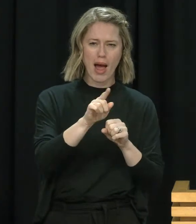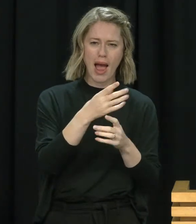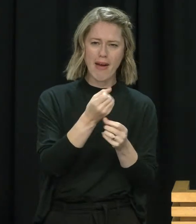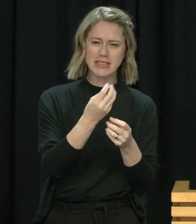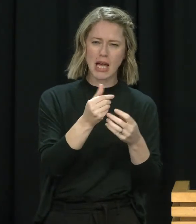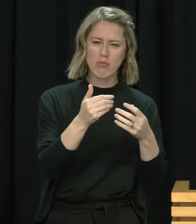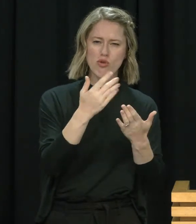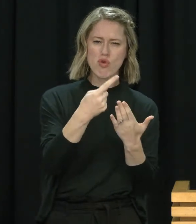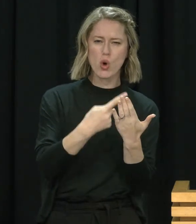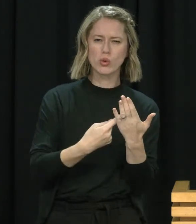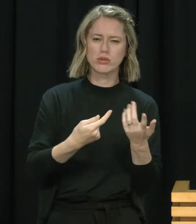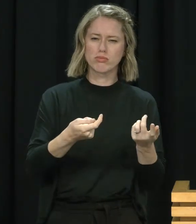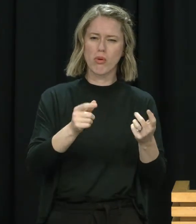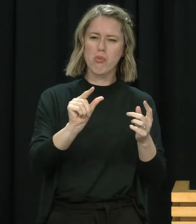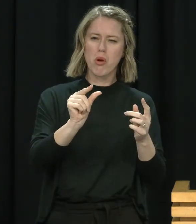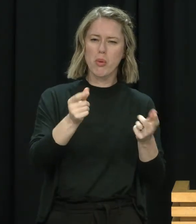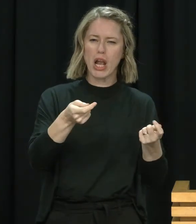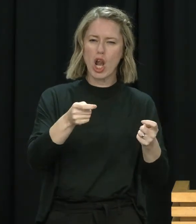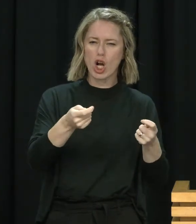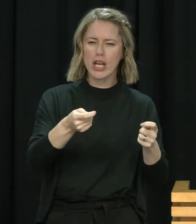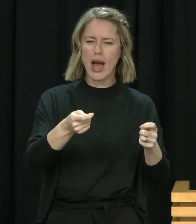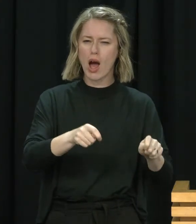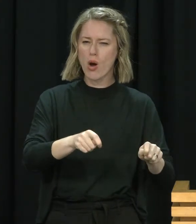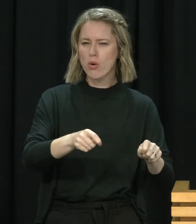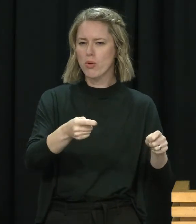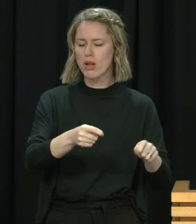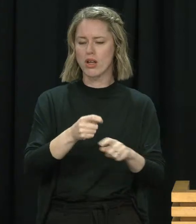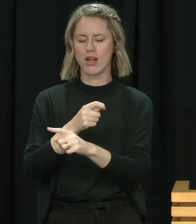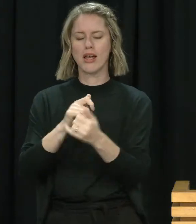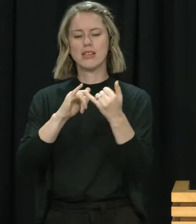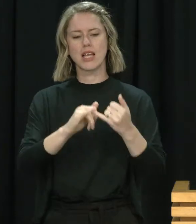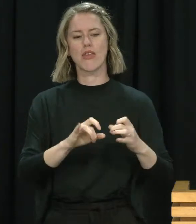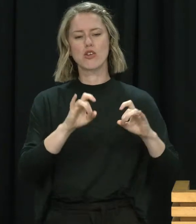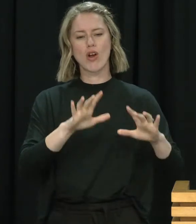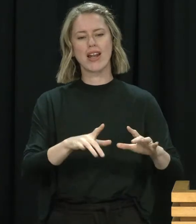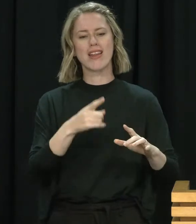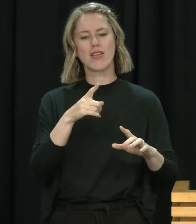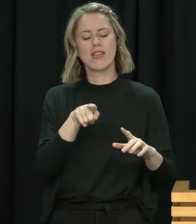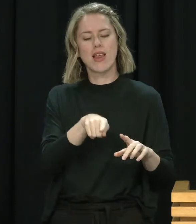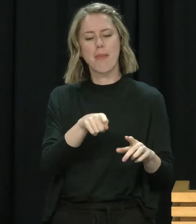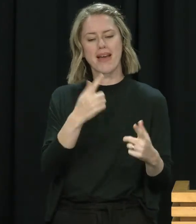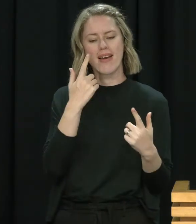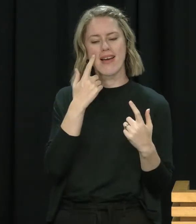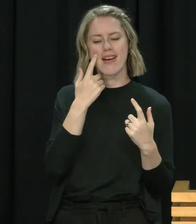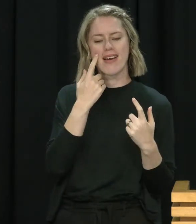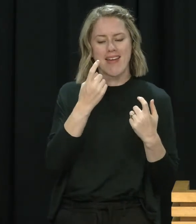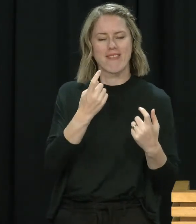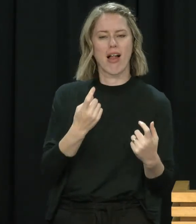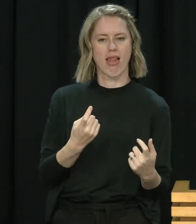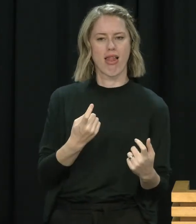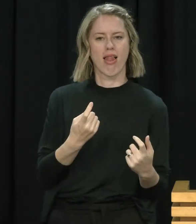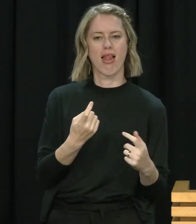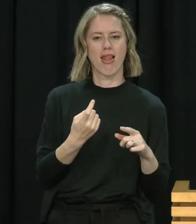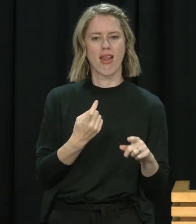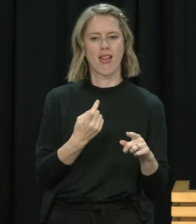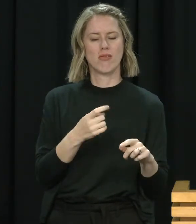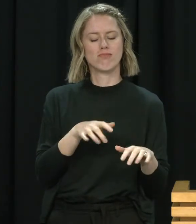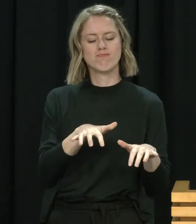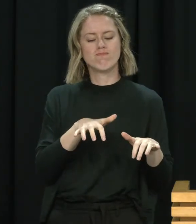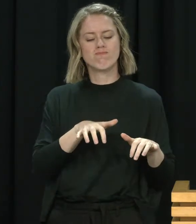Australia? I think they don't have cases but they do have local restrictions. Is that correct? That's